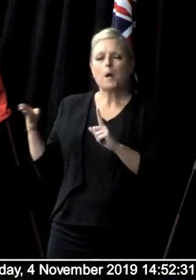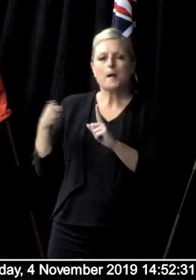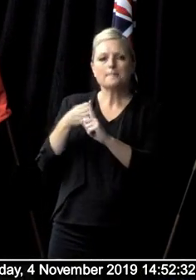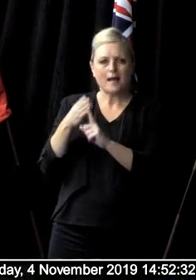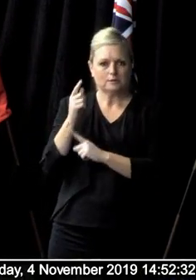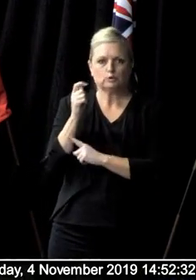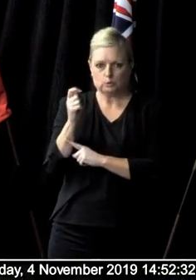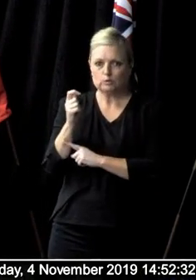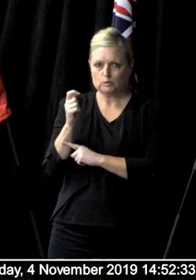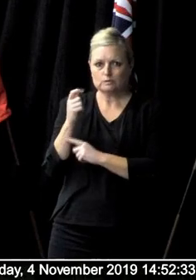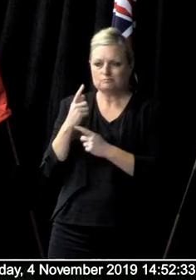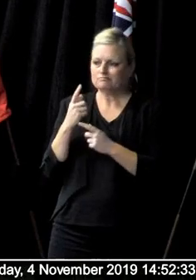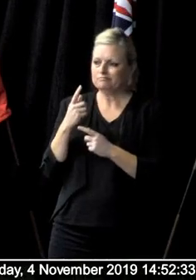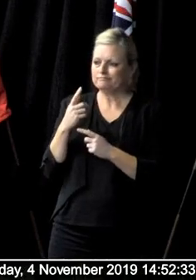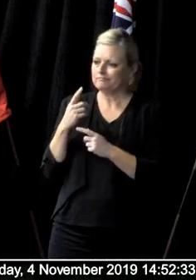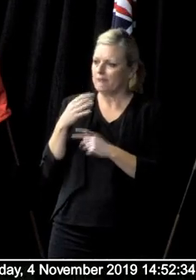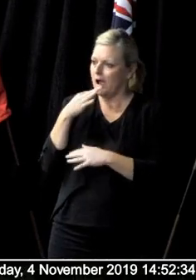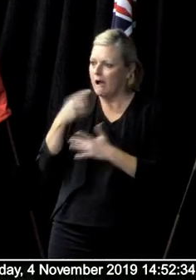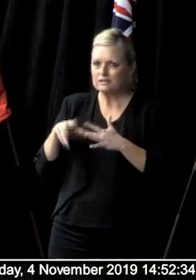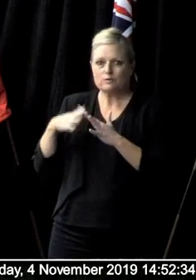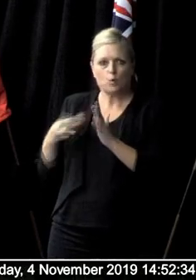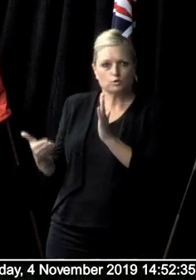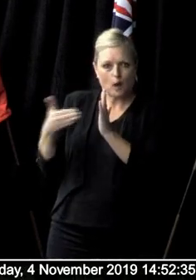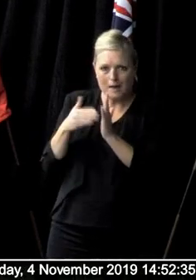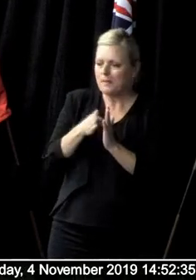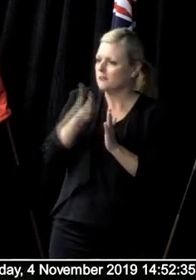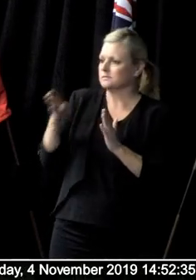additional you want to raise on this topic, but Mrs Wilson, you’ve heard what